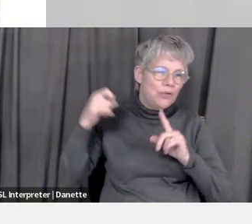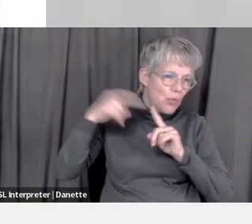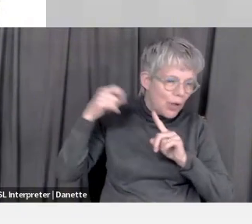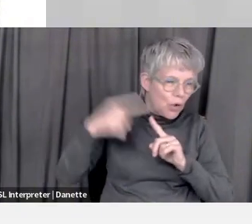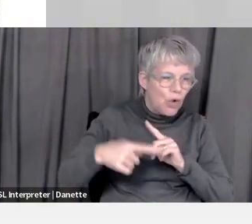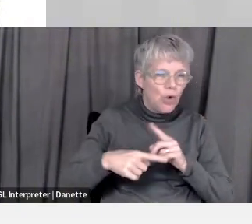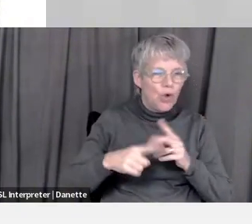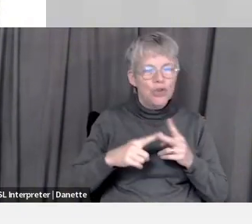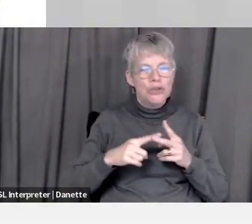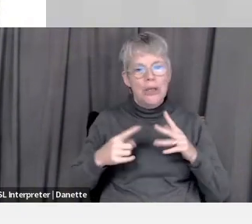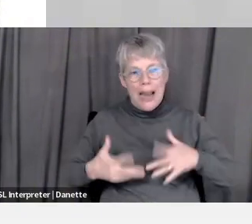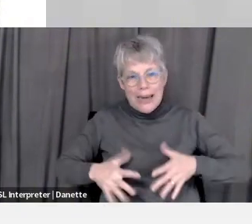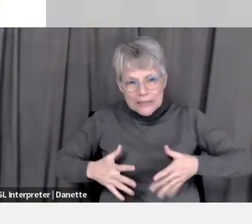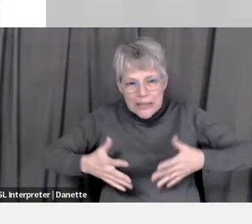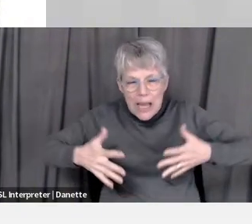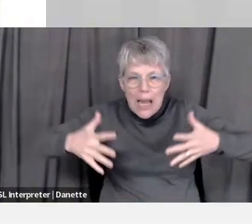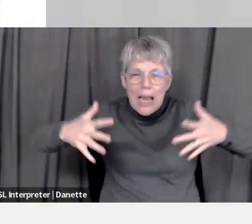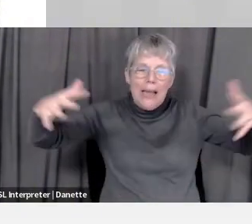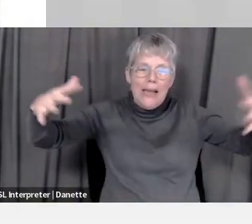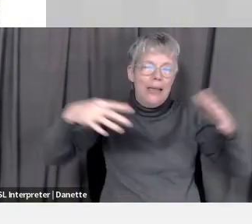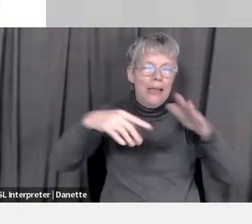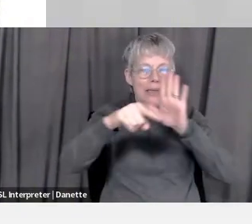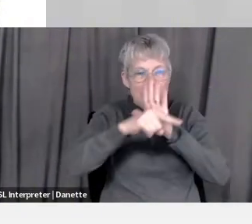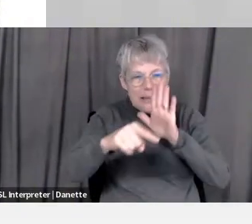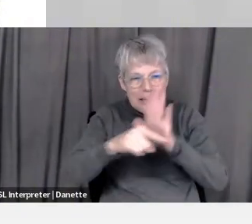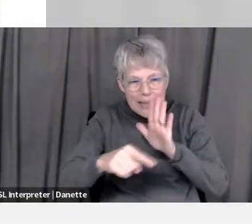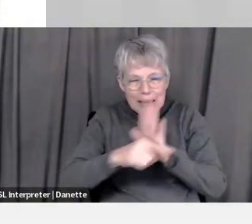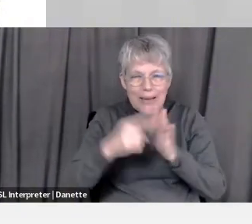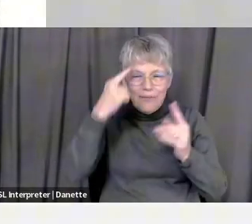There can be triggers and anxiety and spiraling negative thinking.